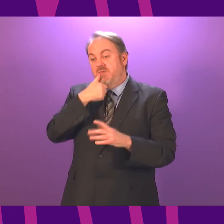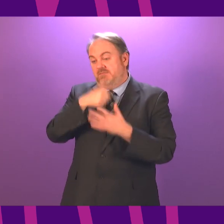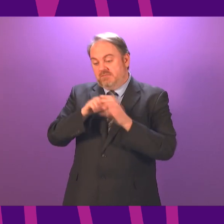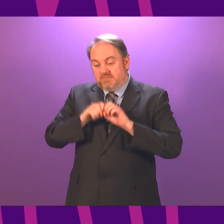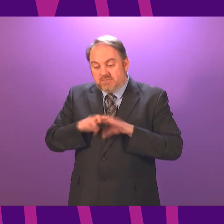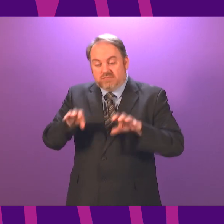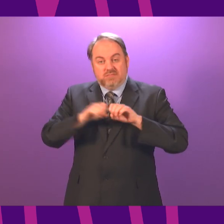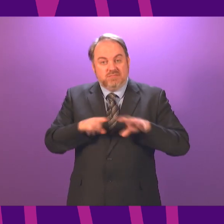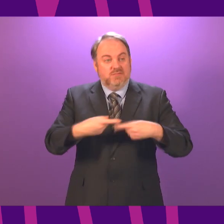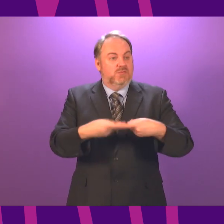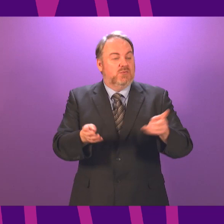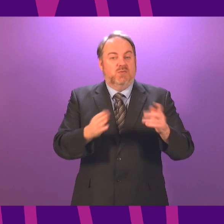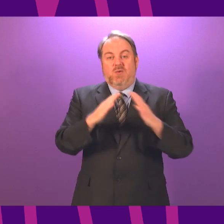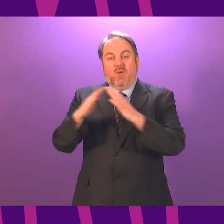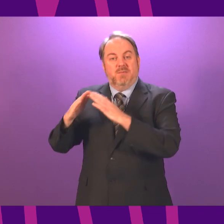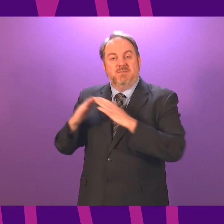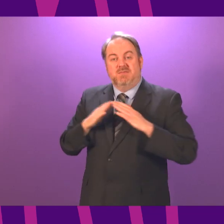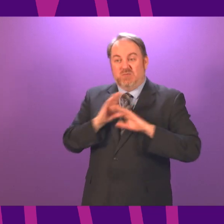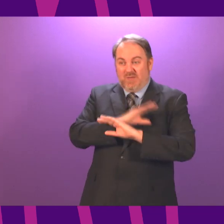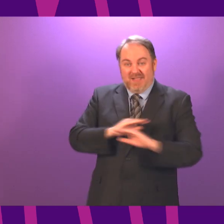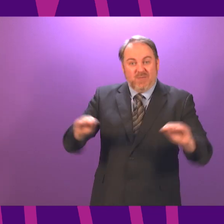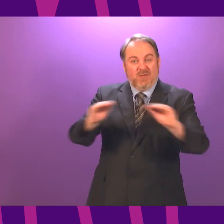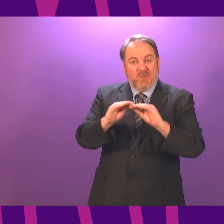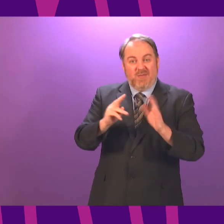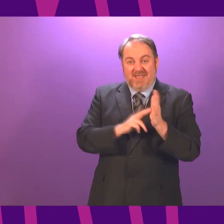information on the range of available national health service facilities. It also includes a